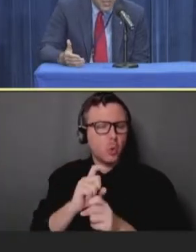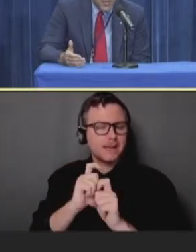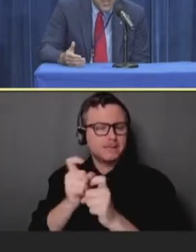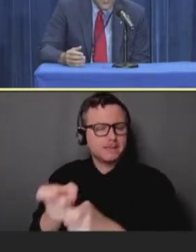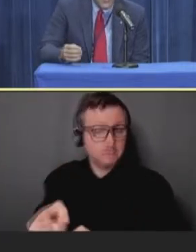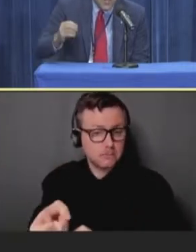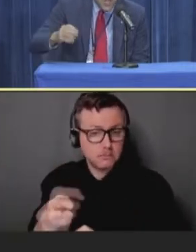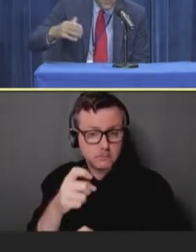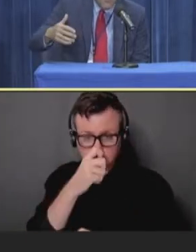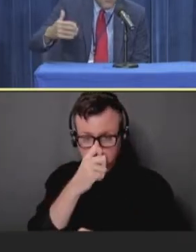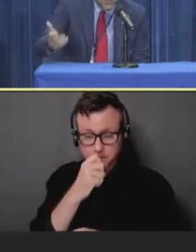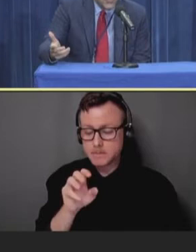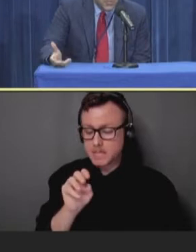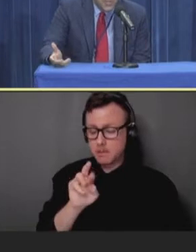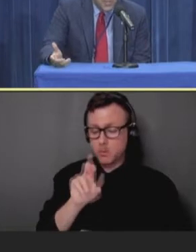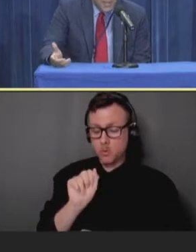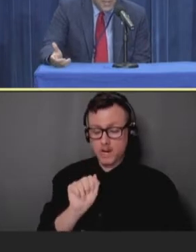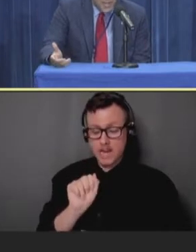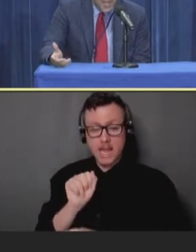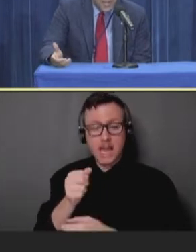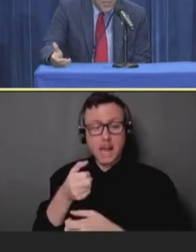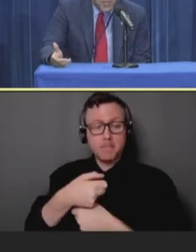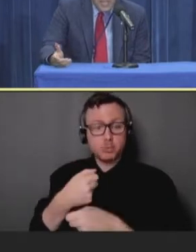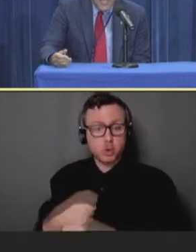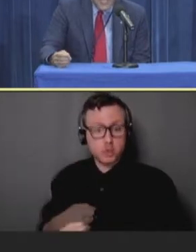That's what the mRNA produces that's the antigen.